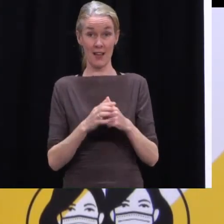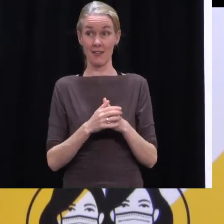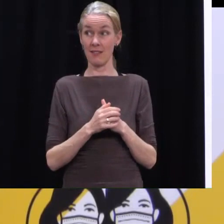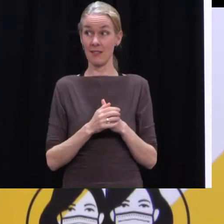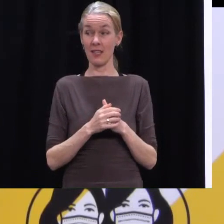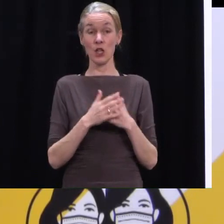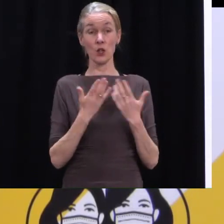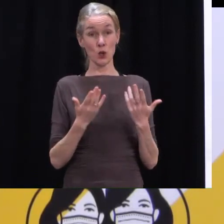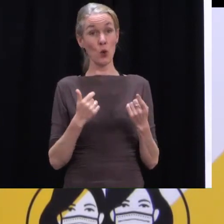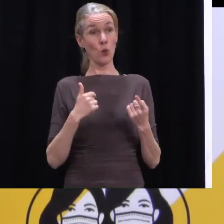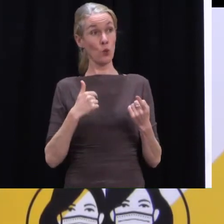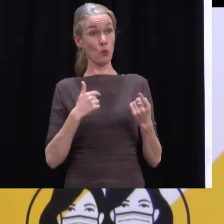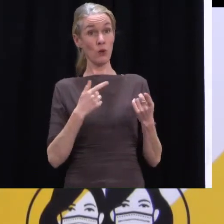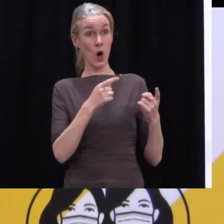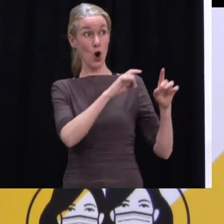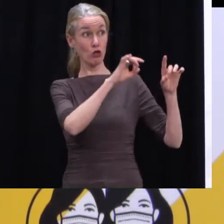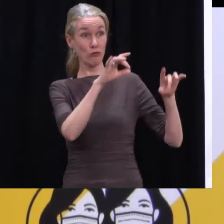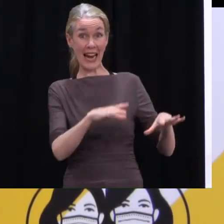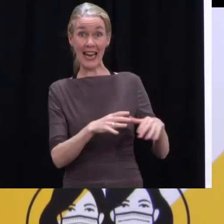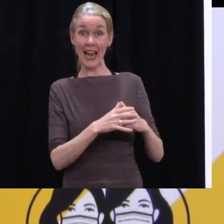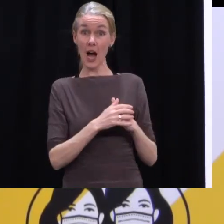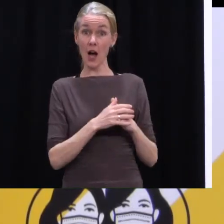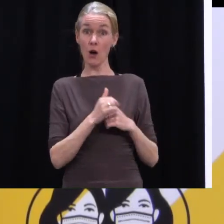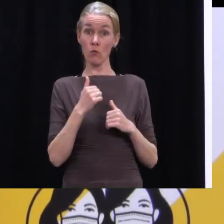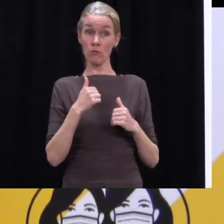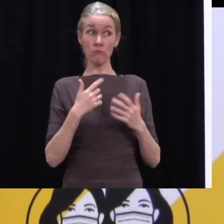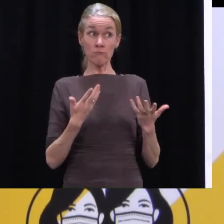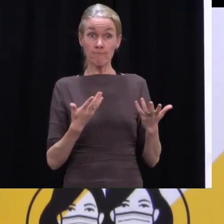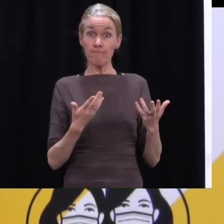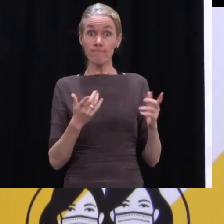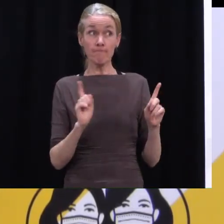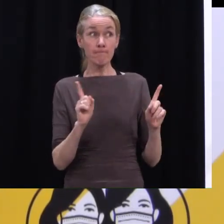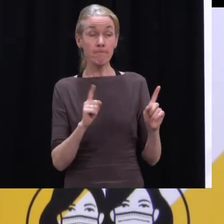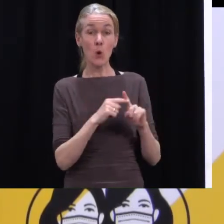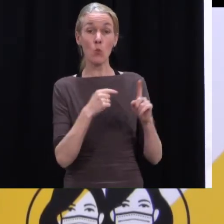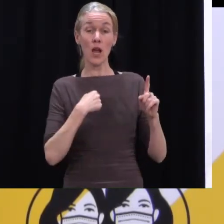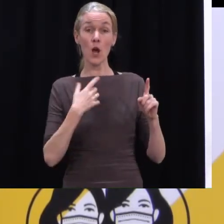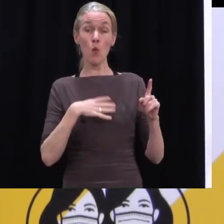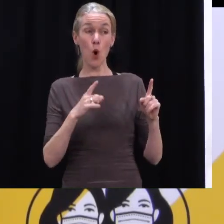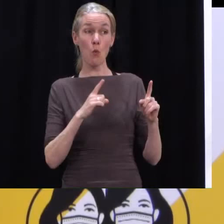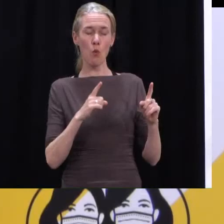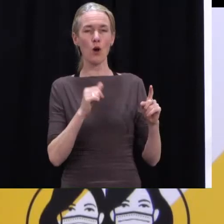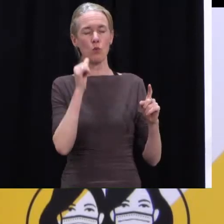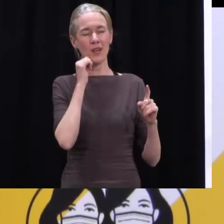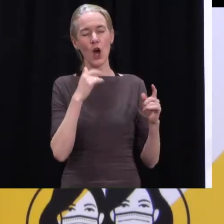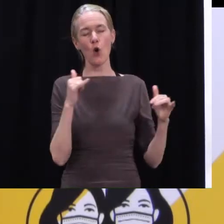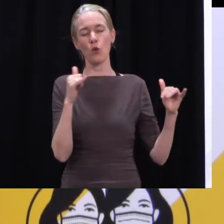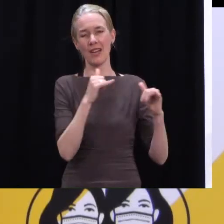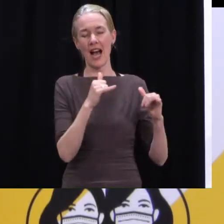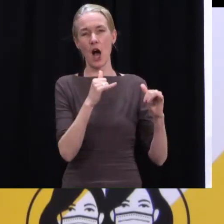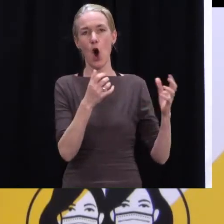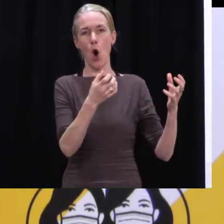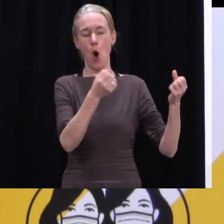Zealand given the recent